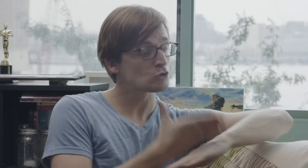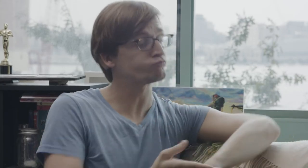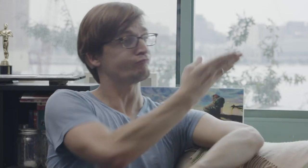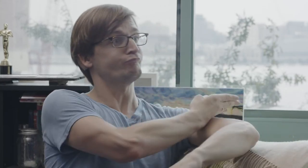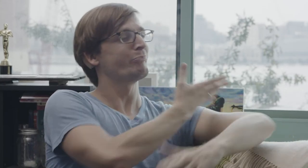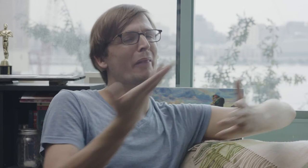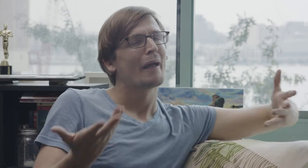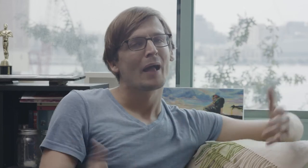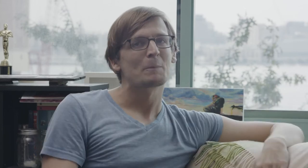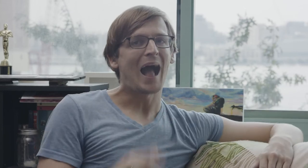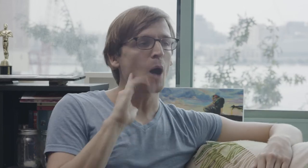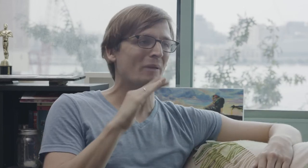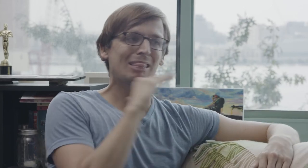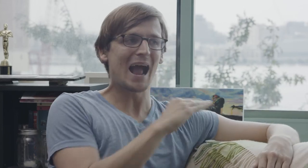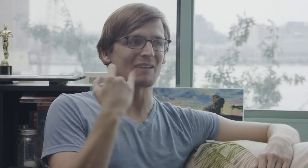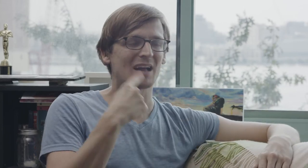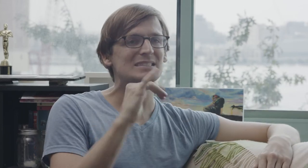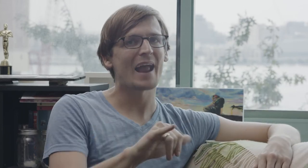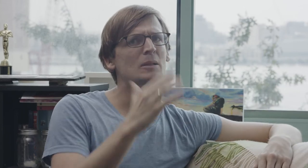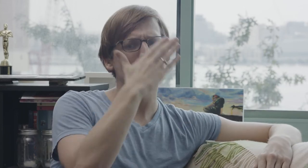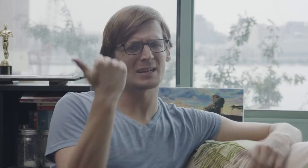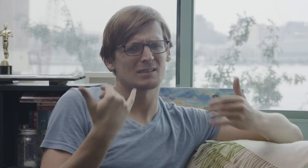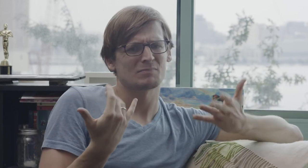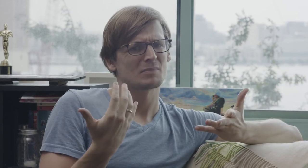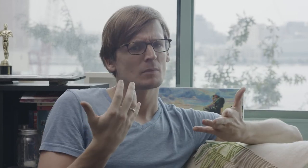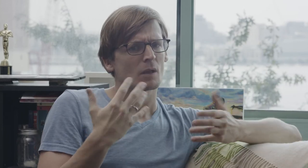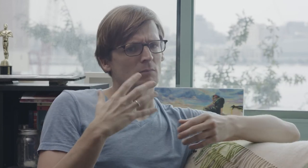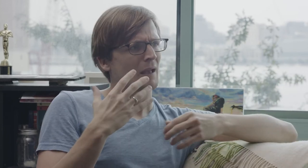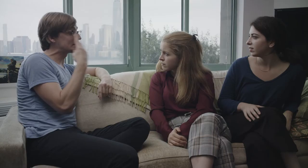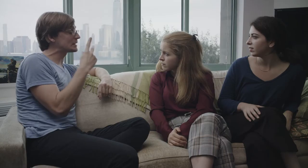I mean, I wish we could make leaps. I don't think we're there yet. I'd be lying if I said we were.